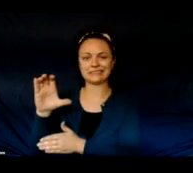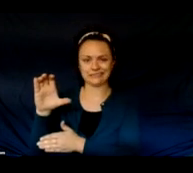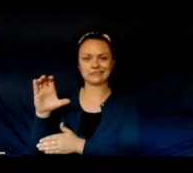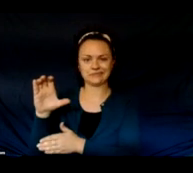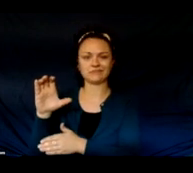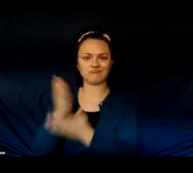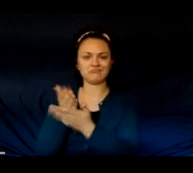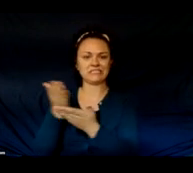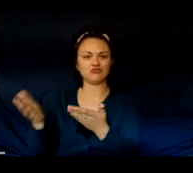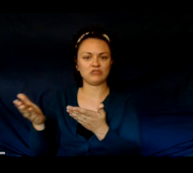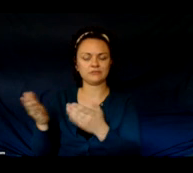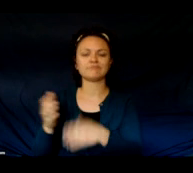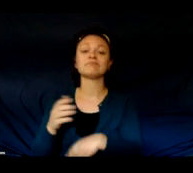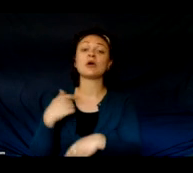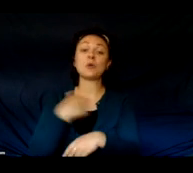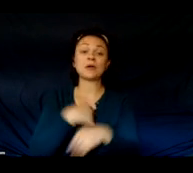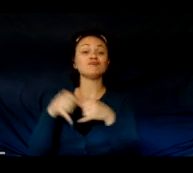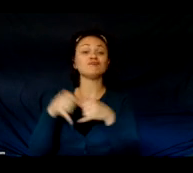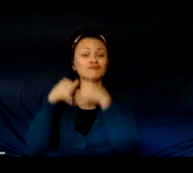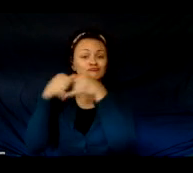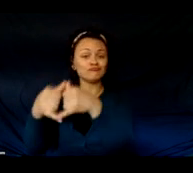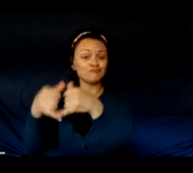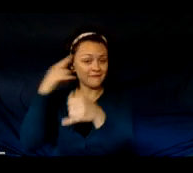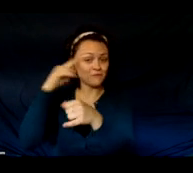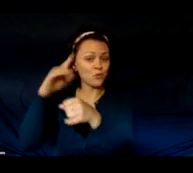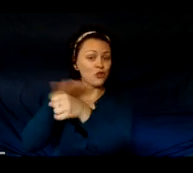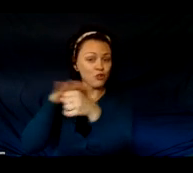the logo winner in exchange for the design.